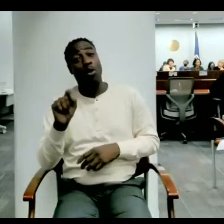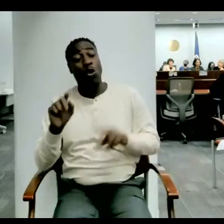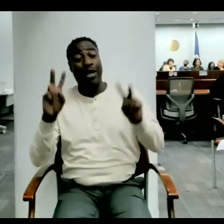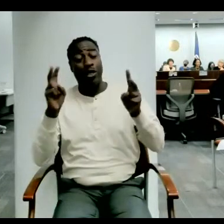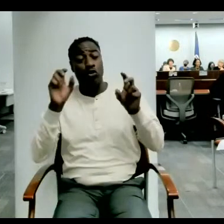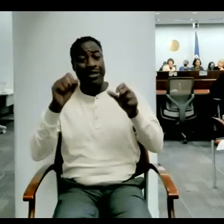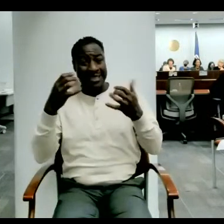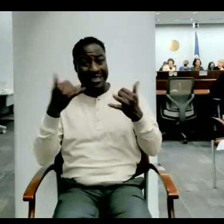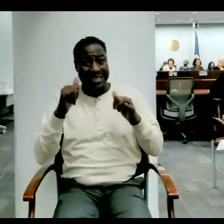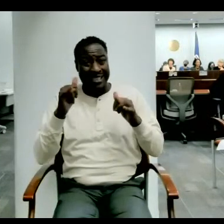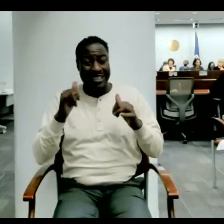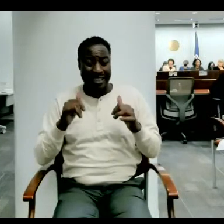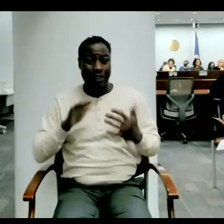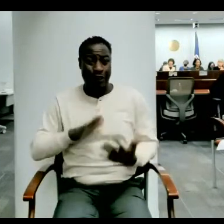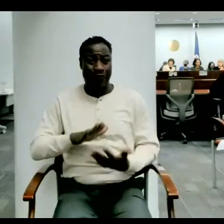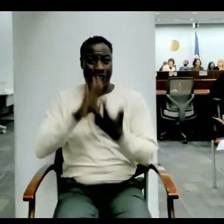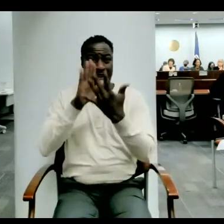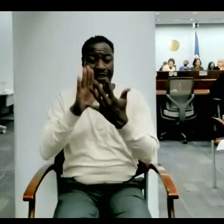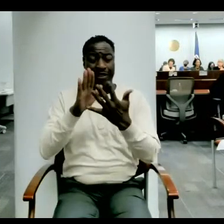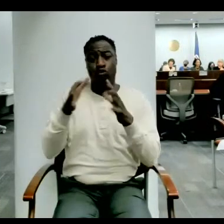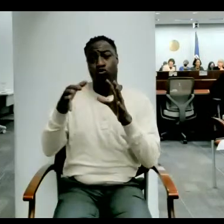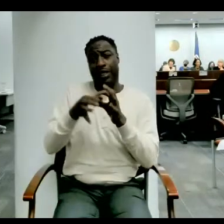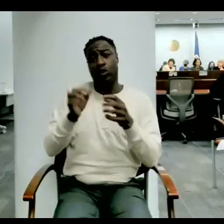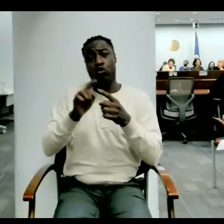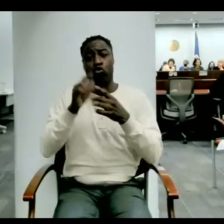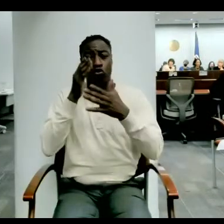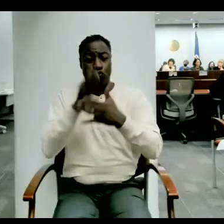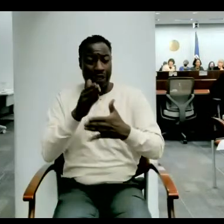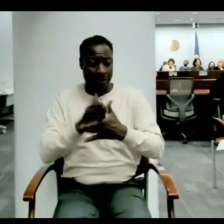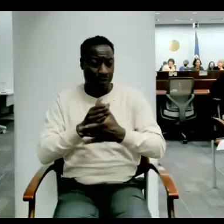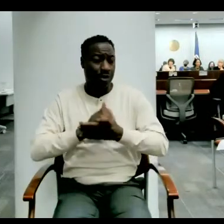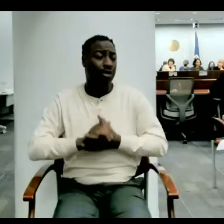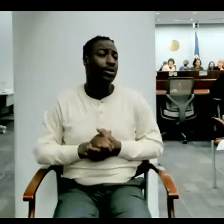So in our strategic enforcement plan obviously when this has all been illegal for a very long